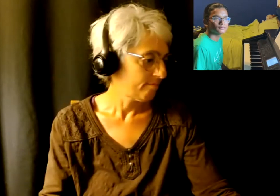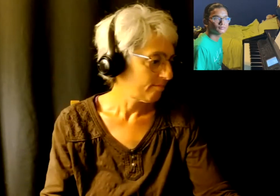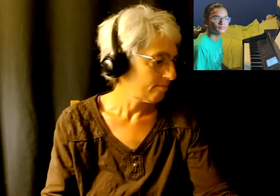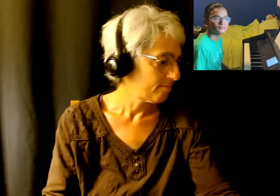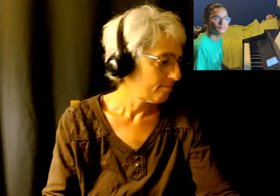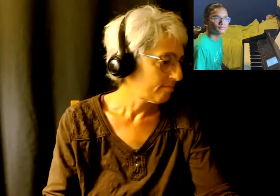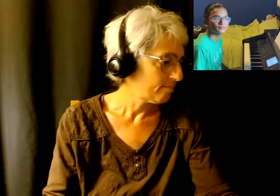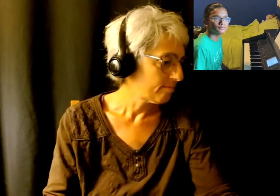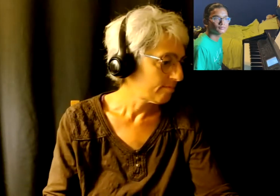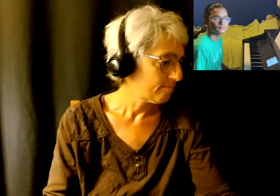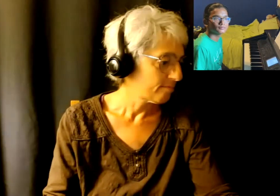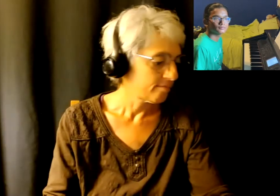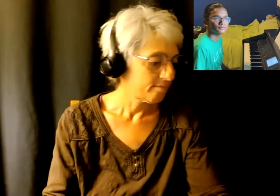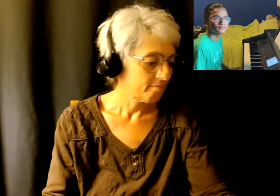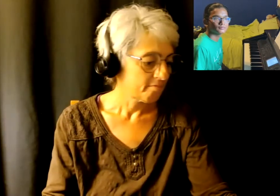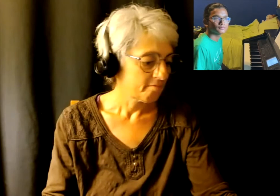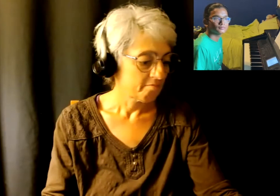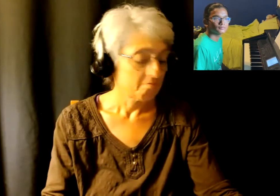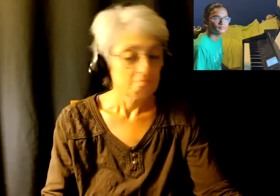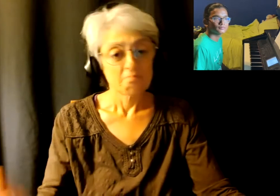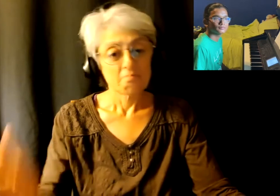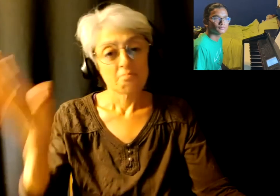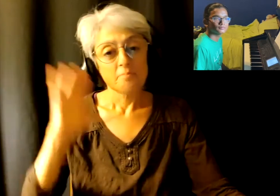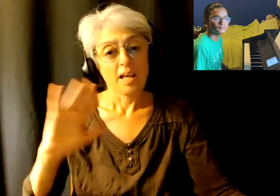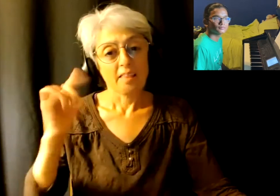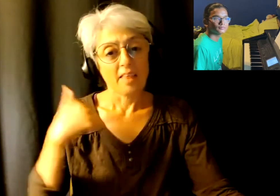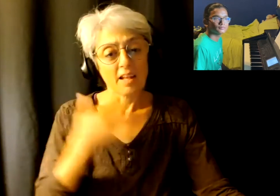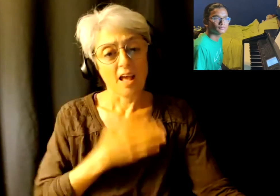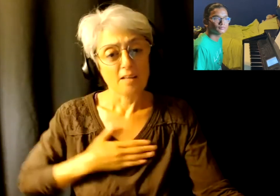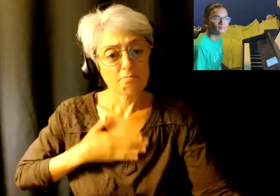I had a lot of fun with it back then but like I said I've kind of moved on.